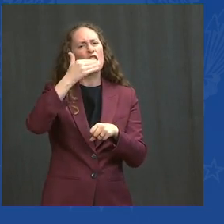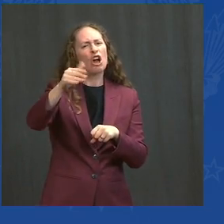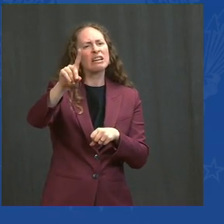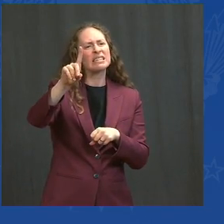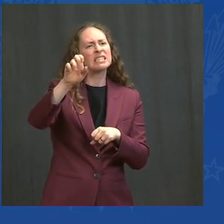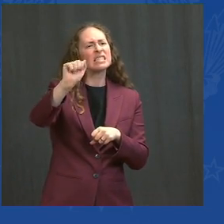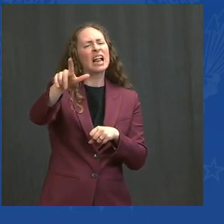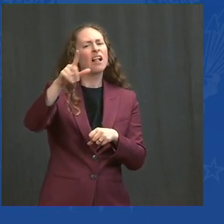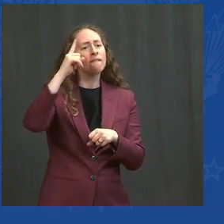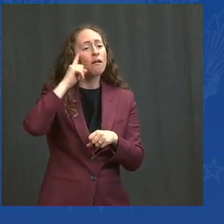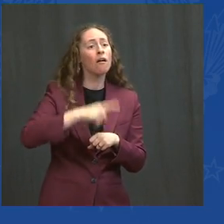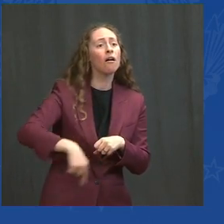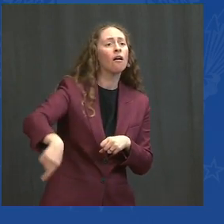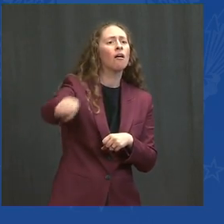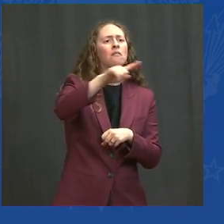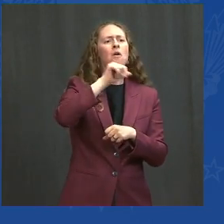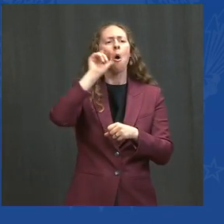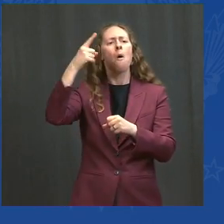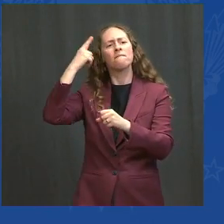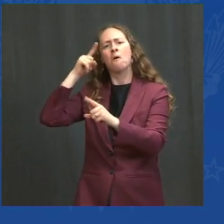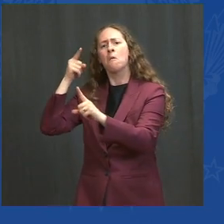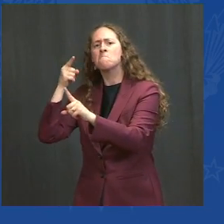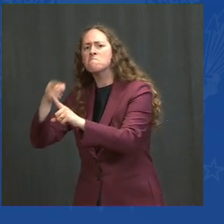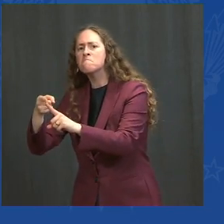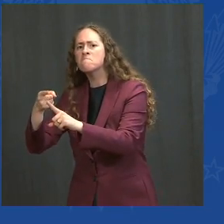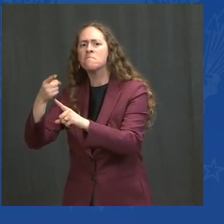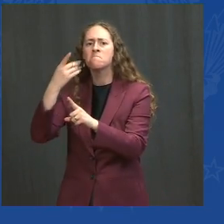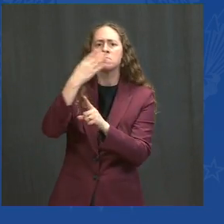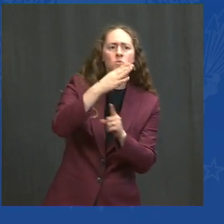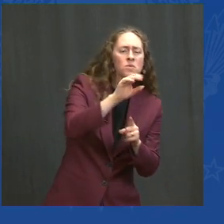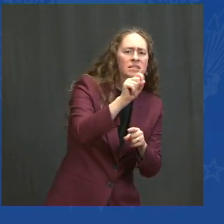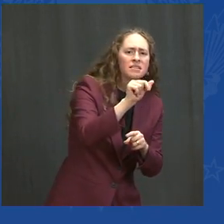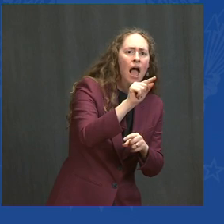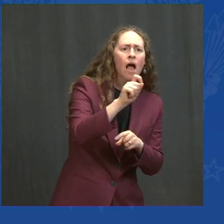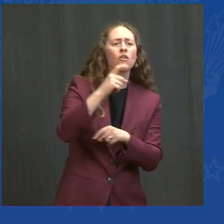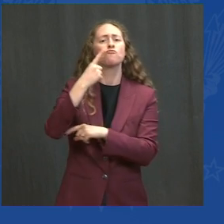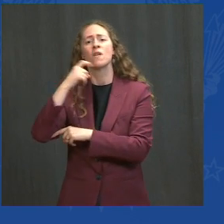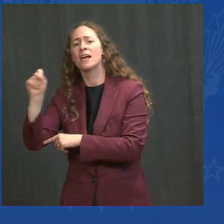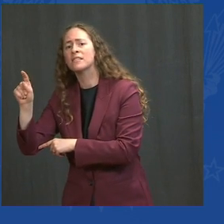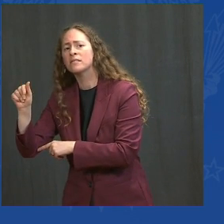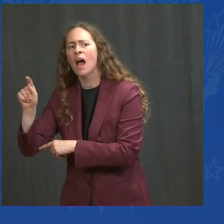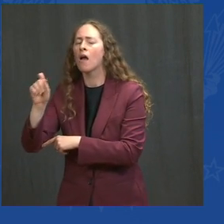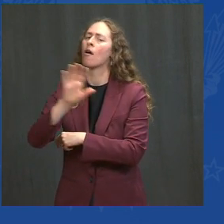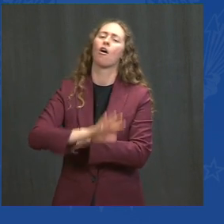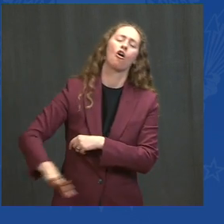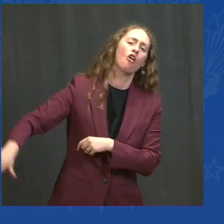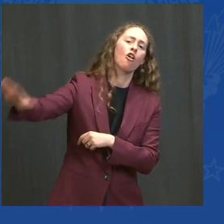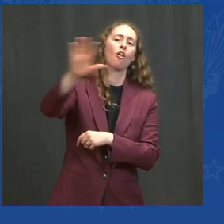not just for red states or blue states, but for everybody. And this job -- this jobs --